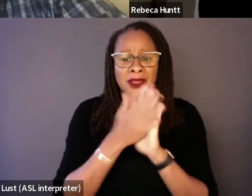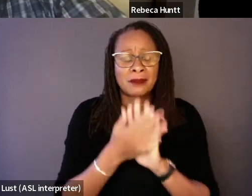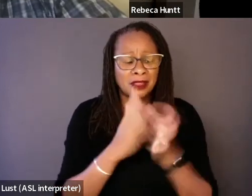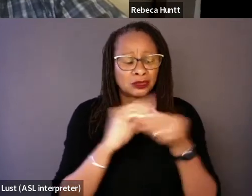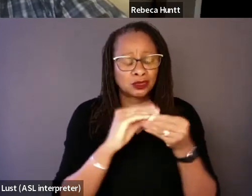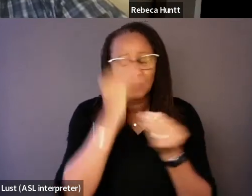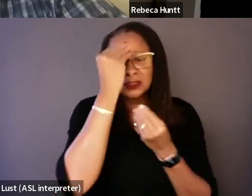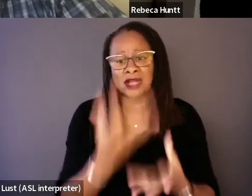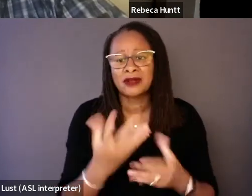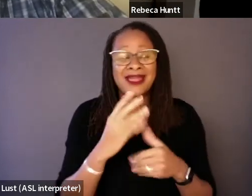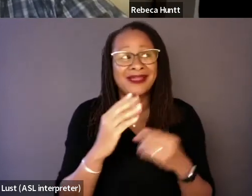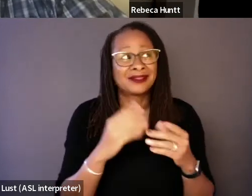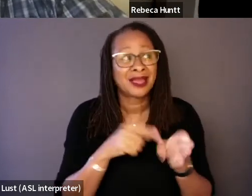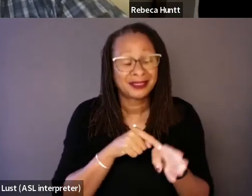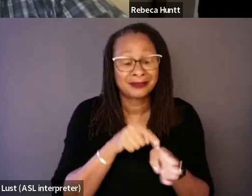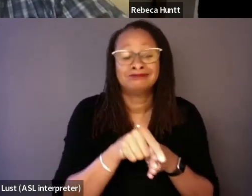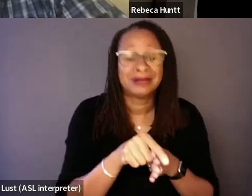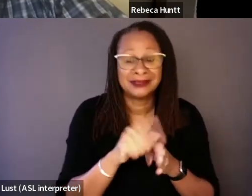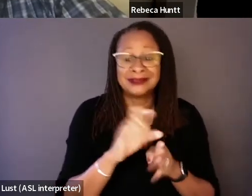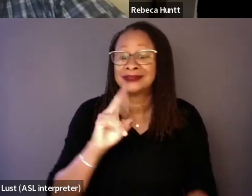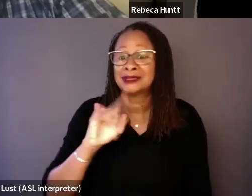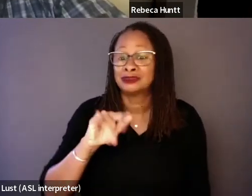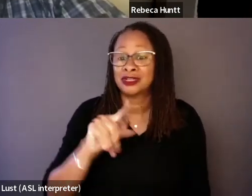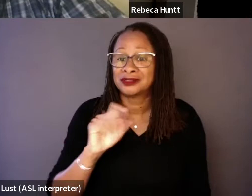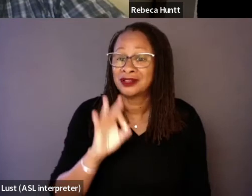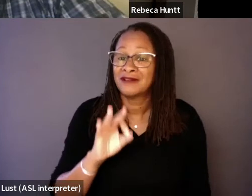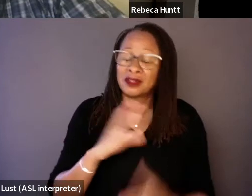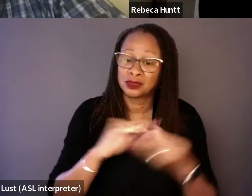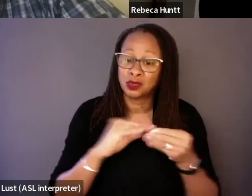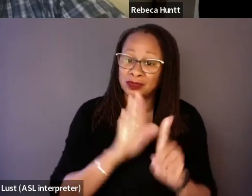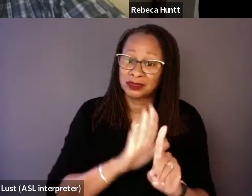subject about who the story is about? I would say that it was --